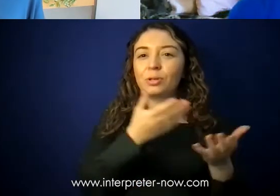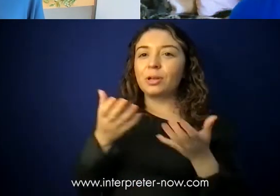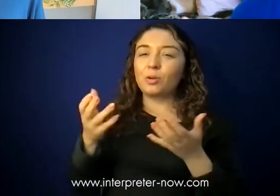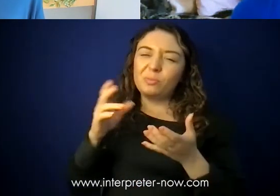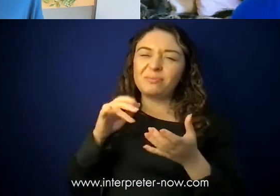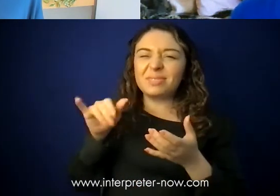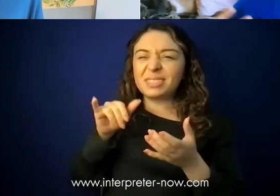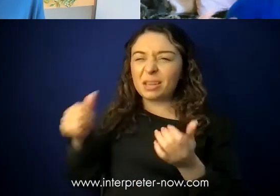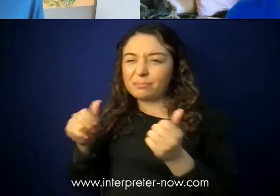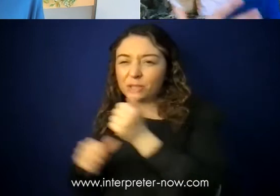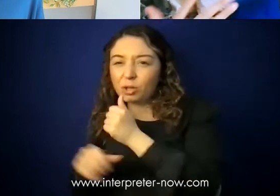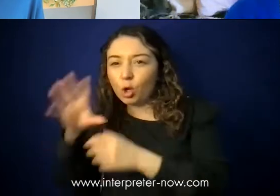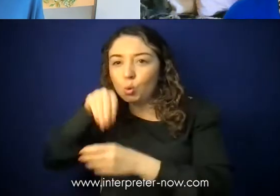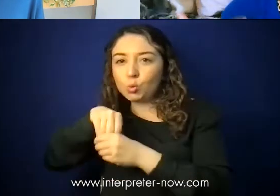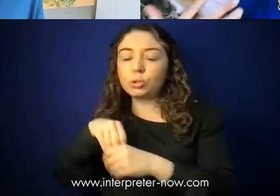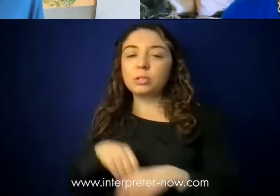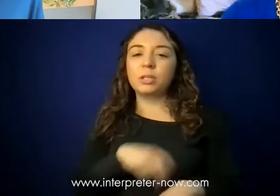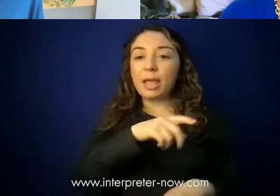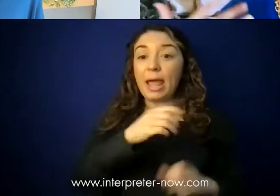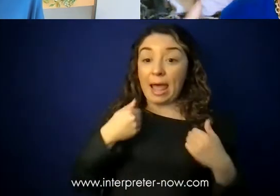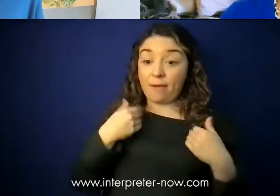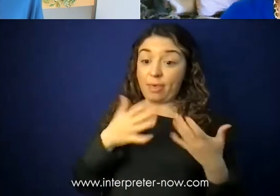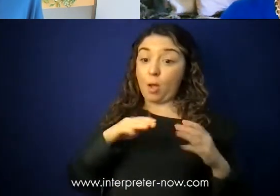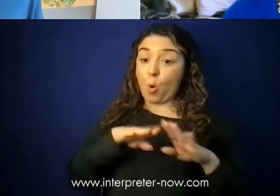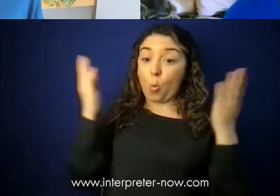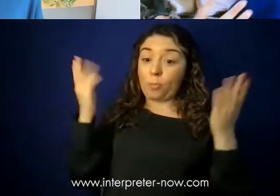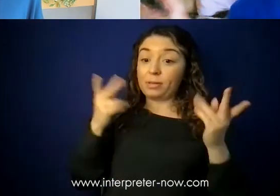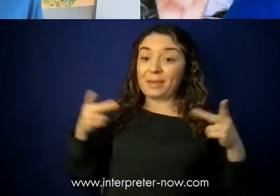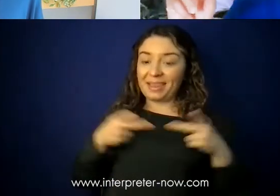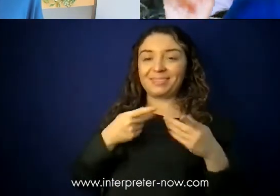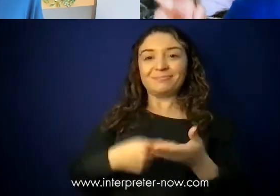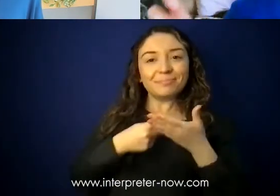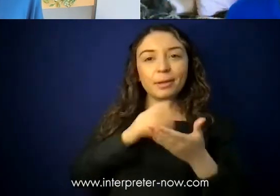space for people to talk about themselves, their lives, their experiences, their lifeworld